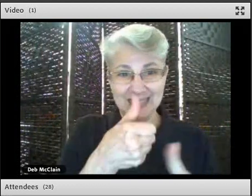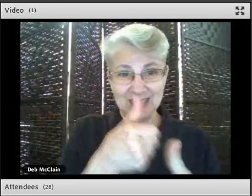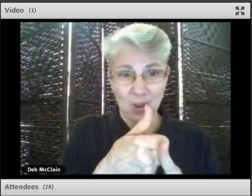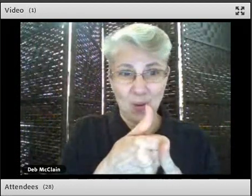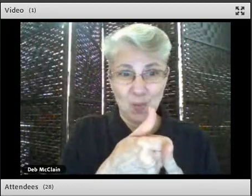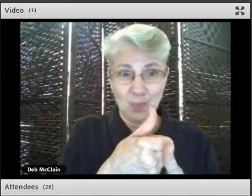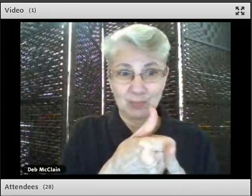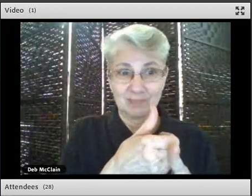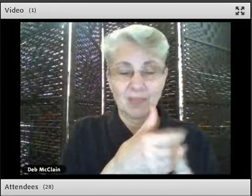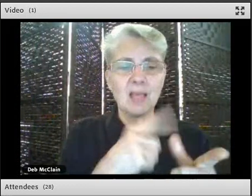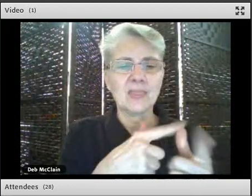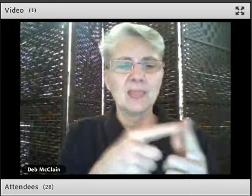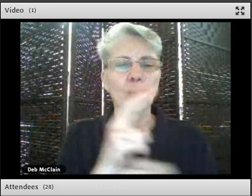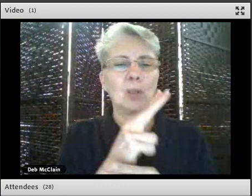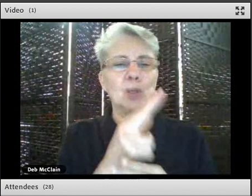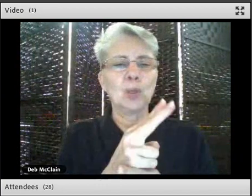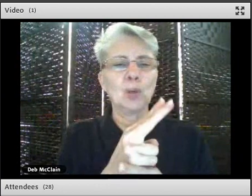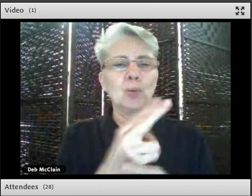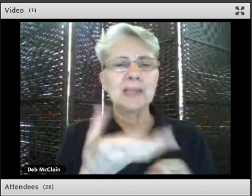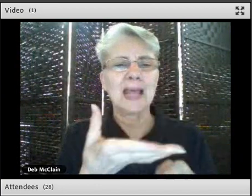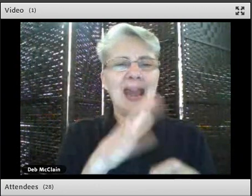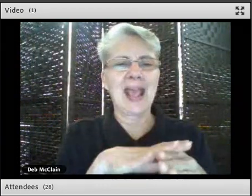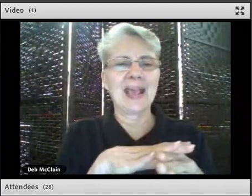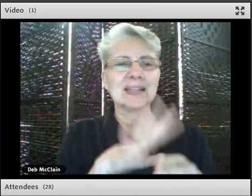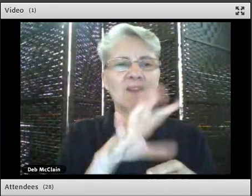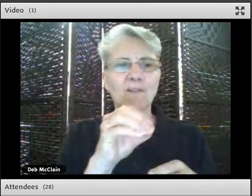and then we put the agent responsible in a subfield R.